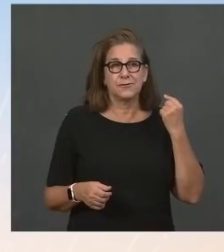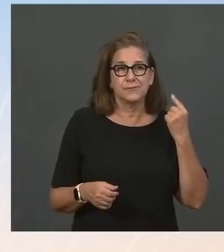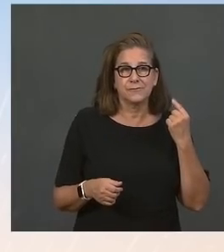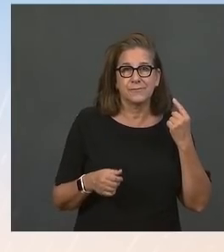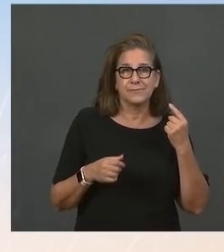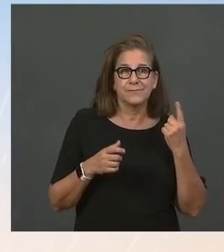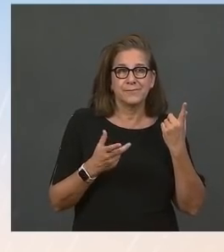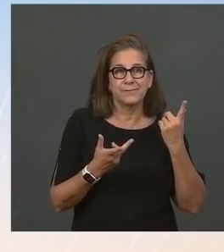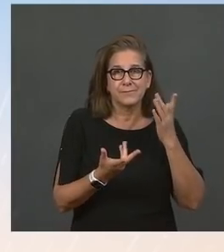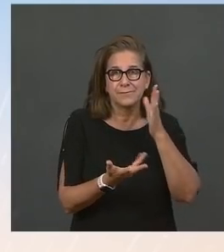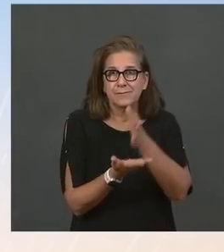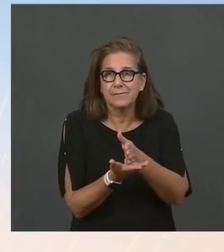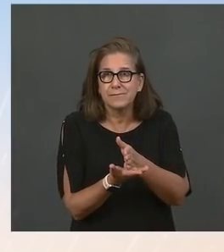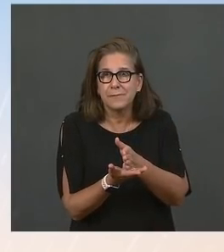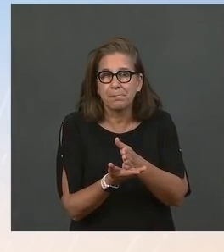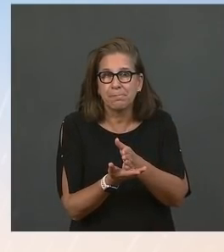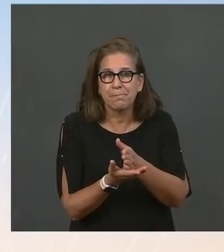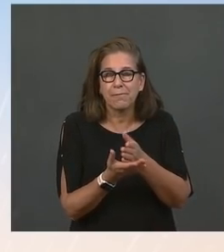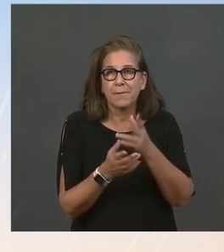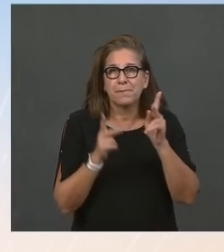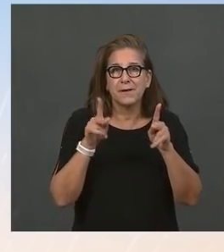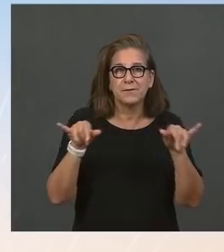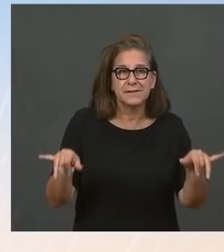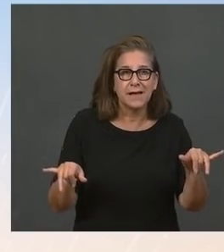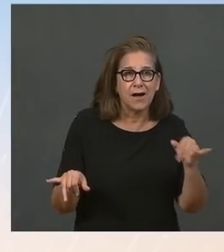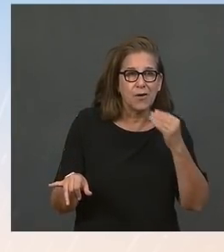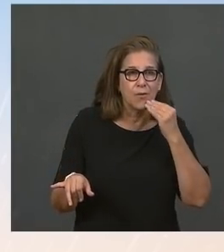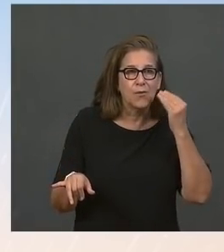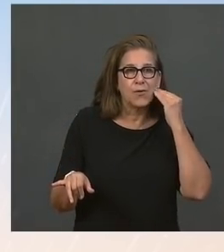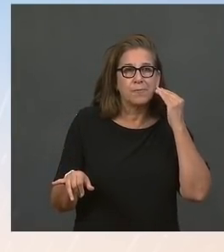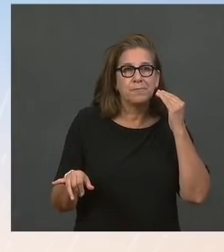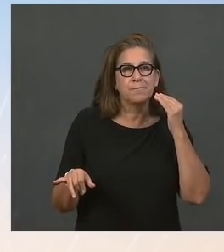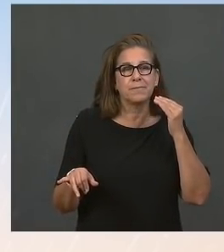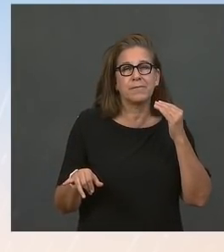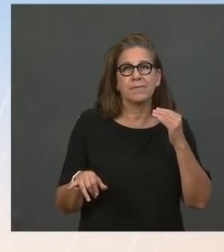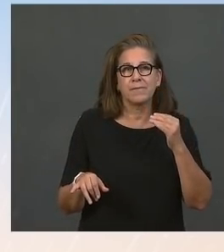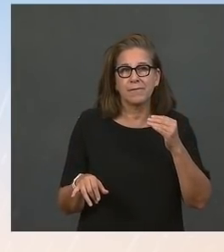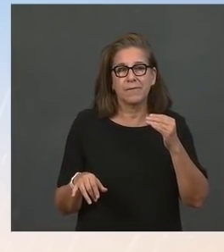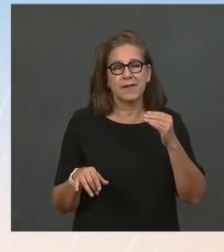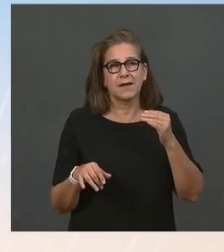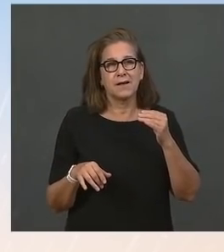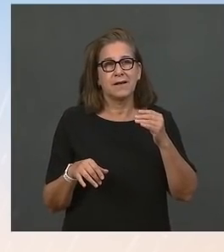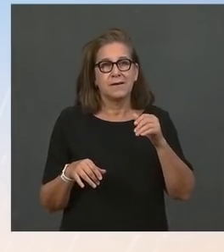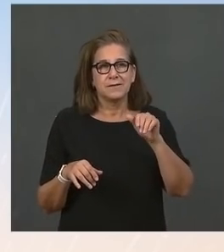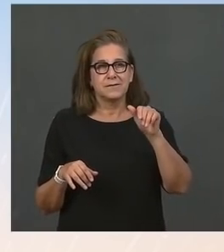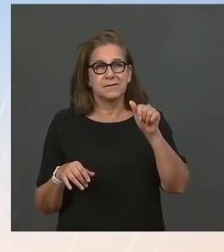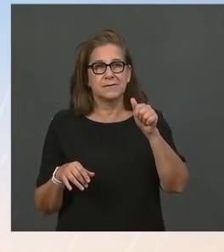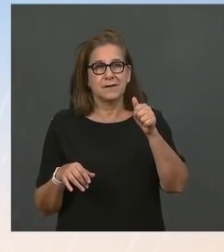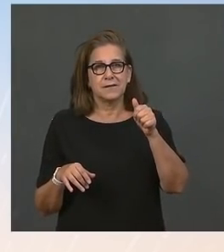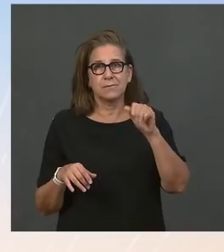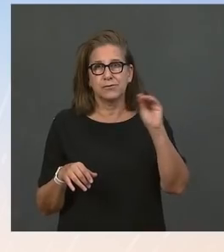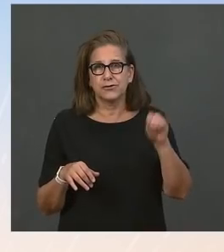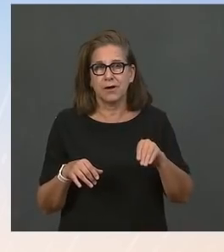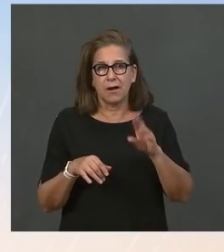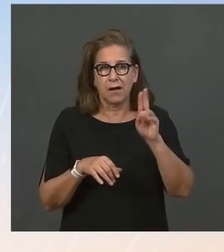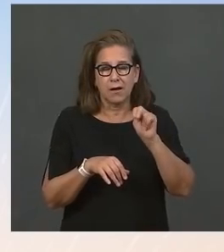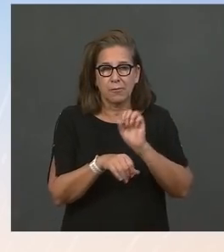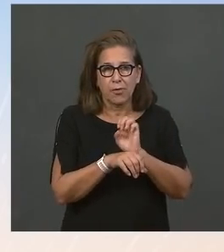when 10 percent of people in this country were unemployed, that was an incredibly dark time and dark period in our country. Go ahead.